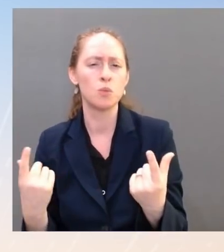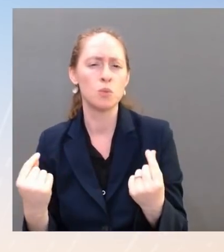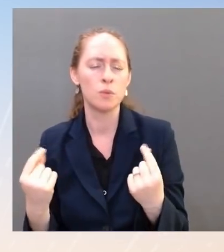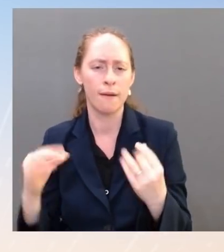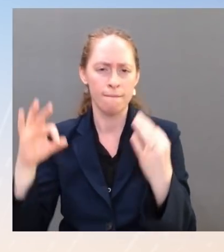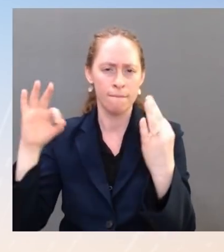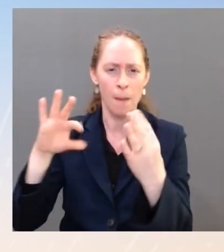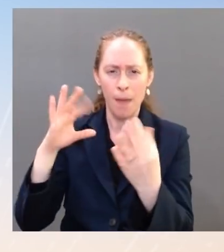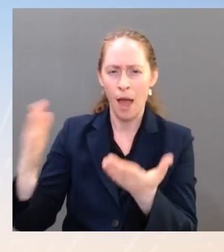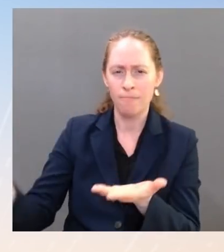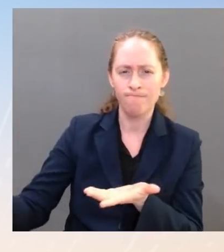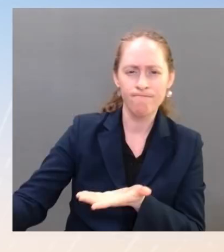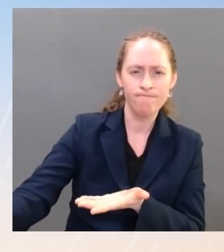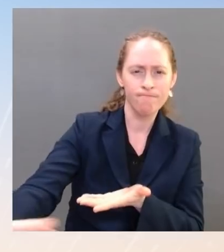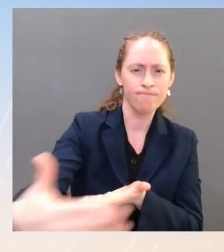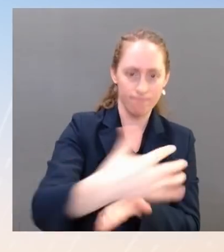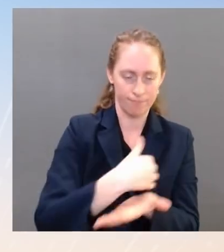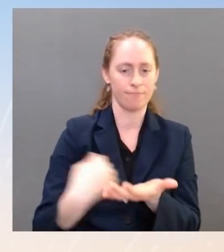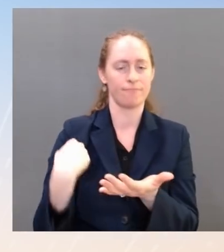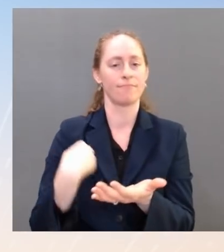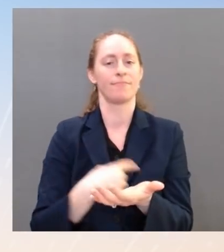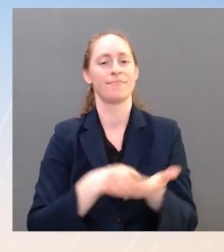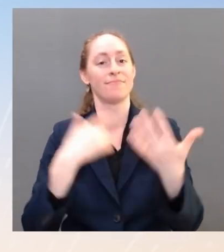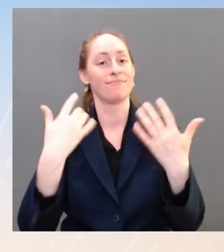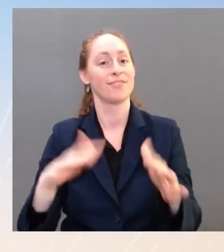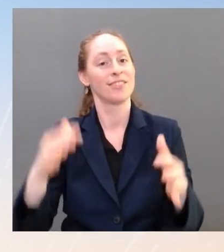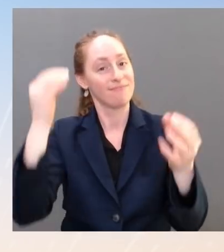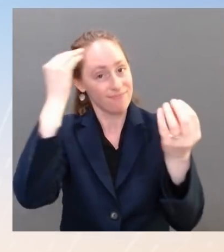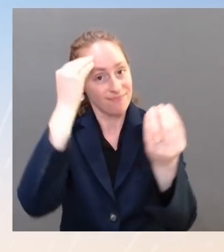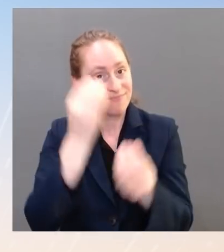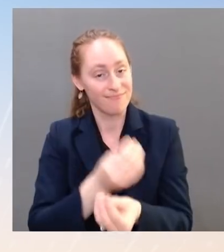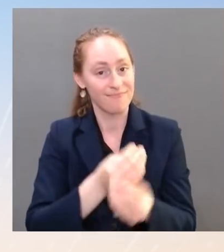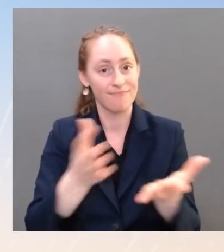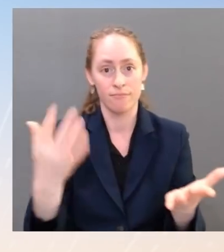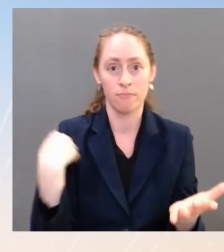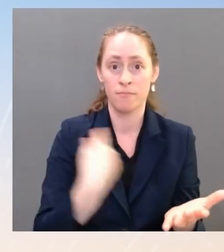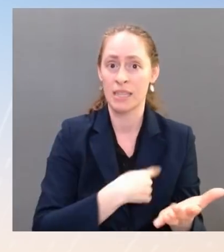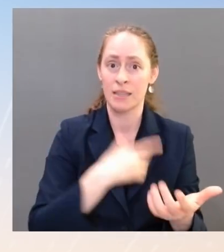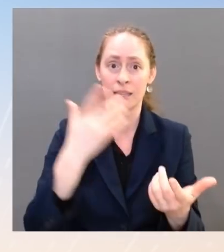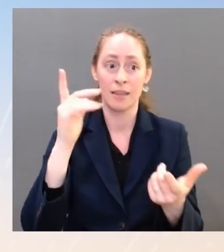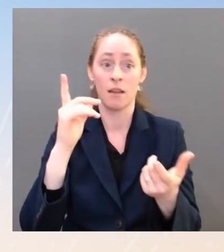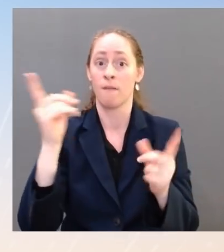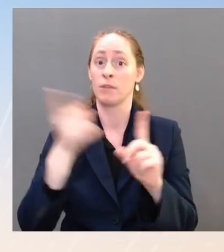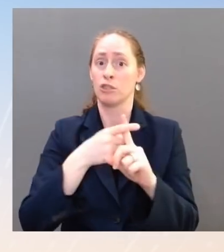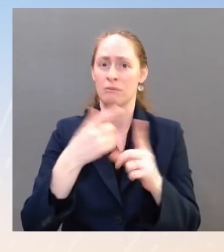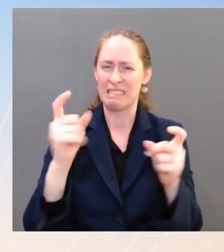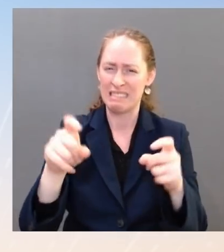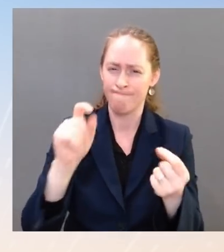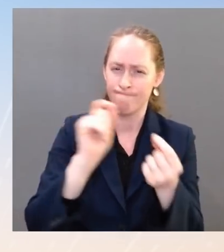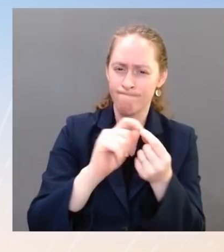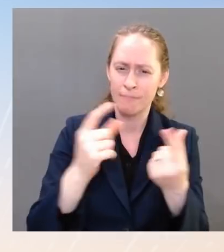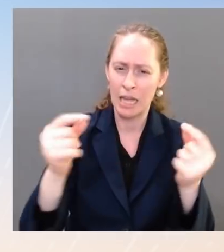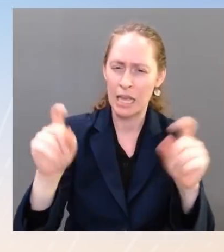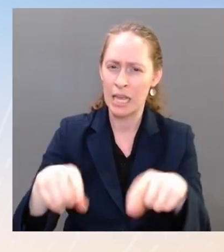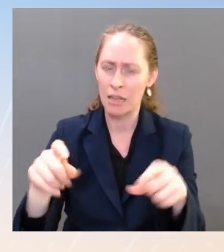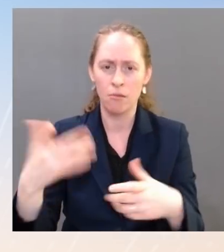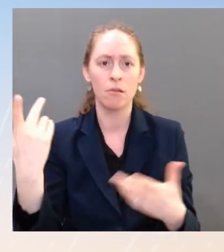requesting back information on the grid, the electric grid. And so we have a building, a better grid initiative.